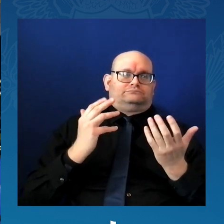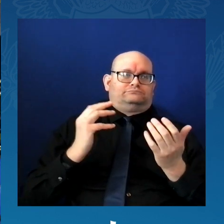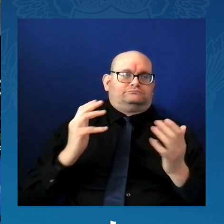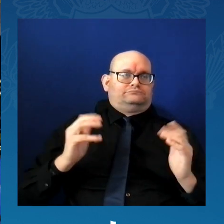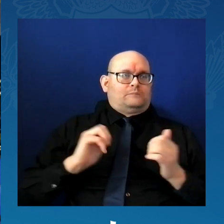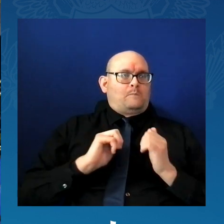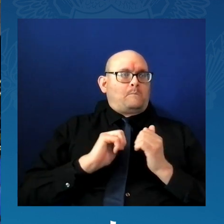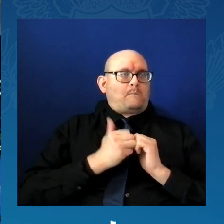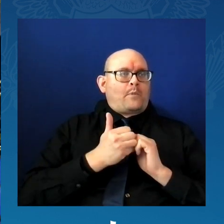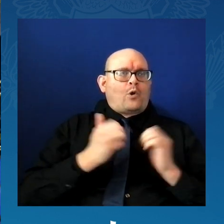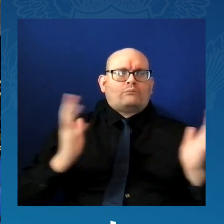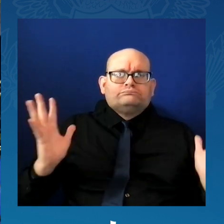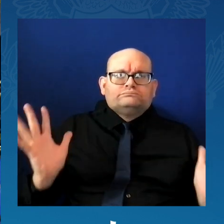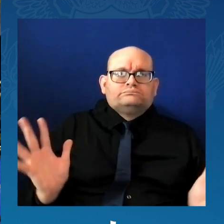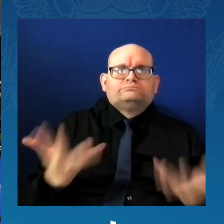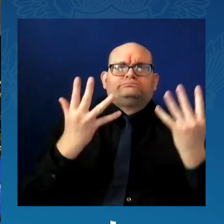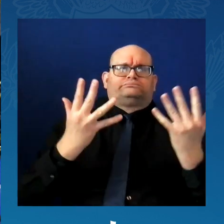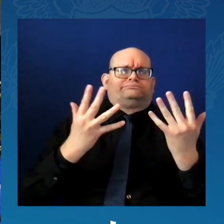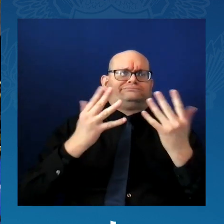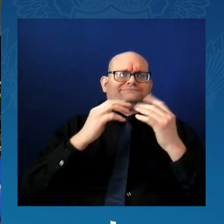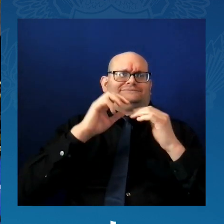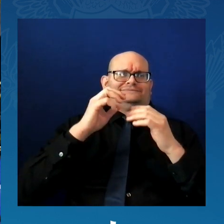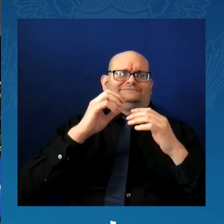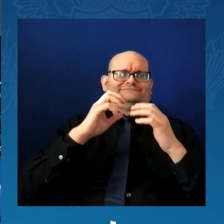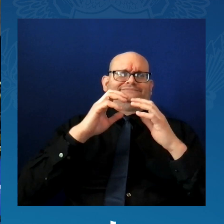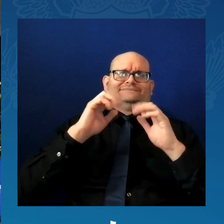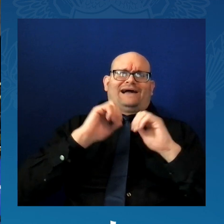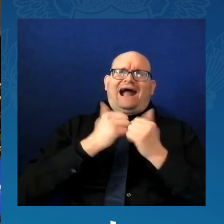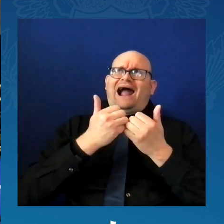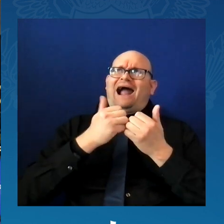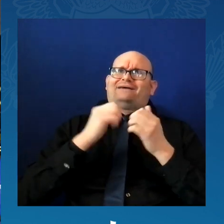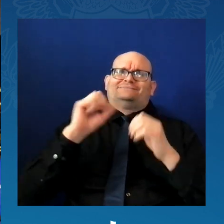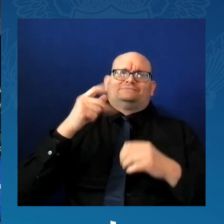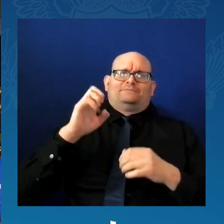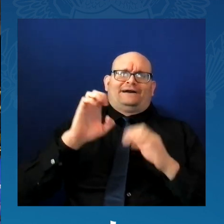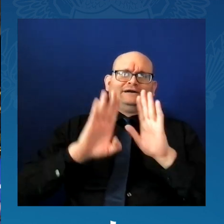Engage early with the intelligence community and help solve our most challenging problems.